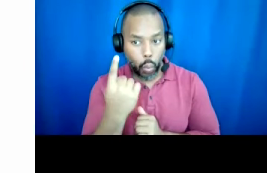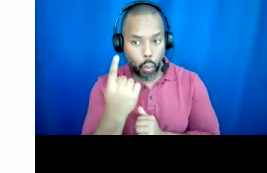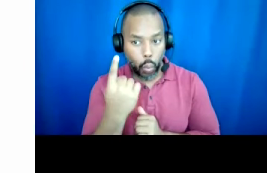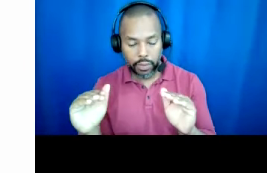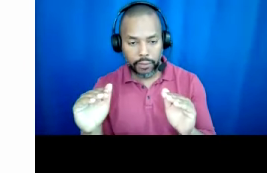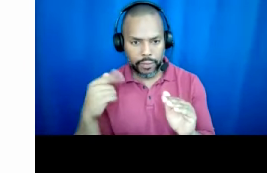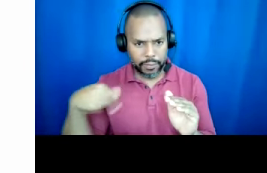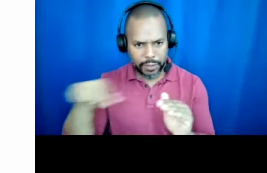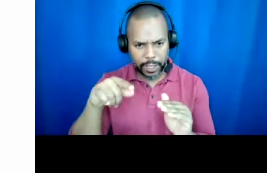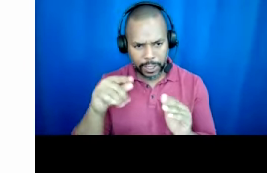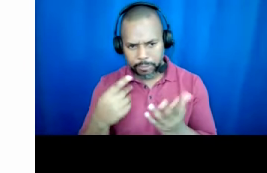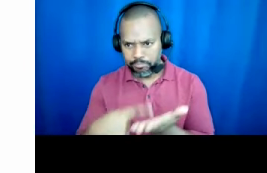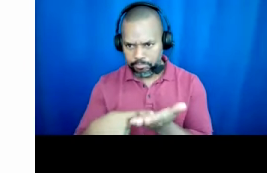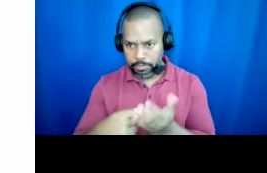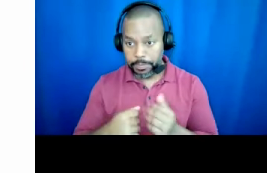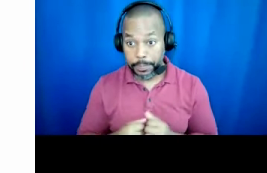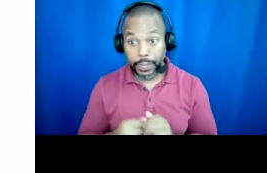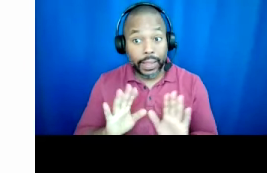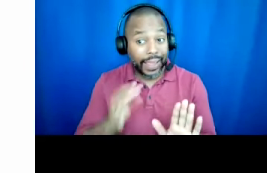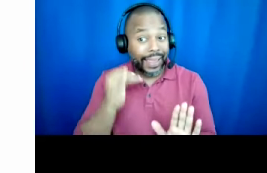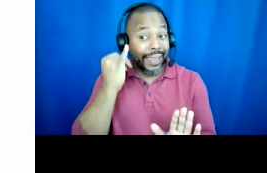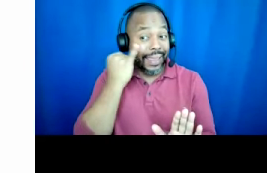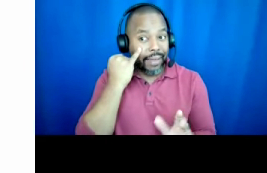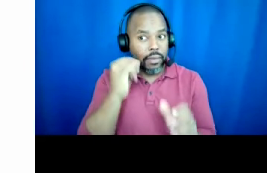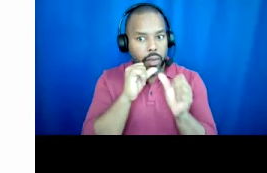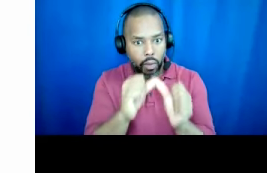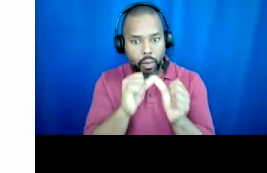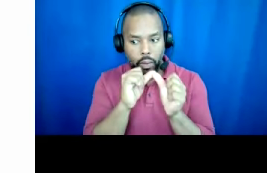However, if it is an ongoing, cost,